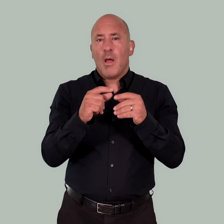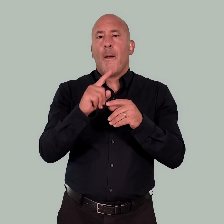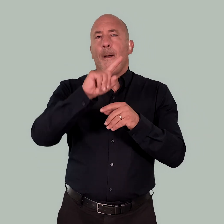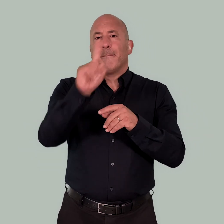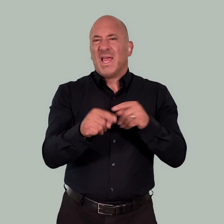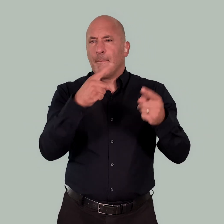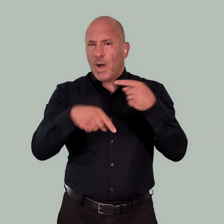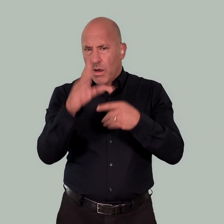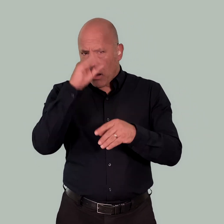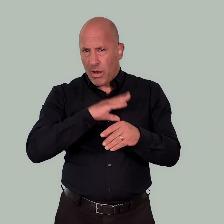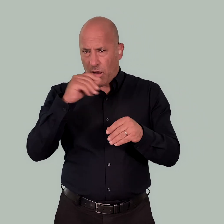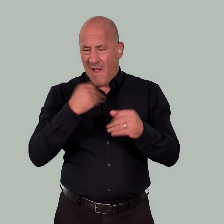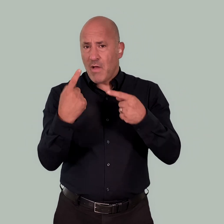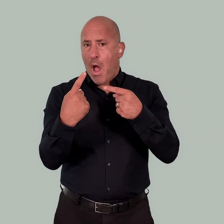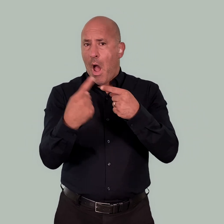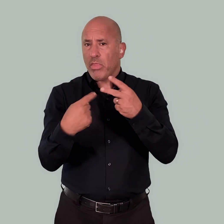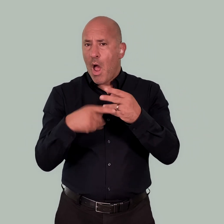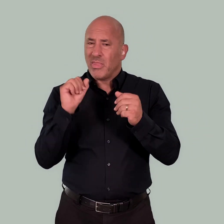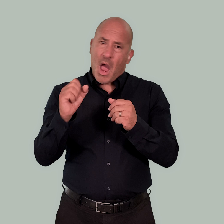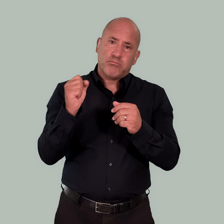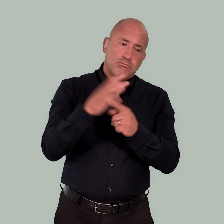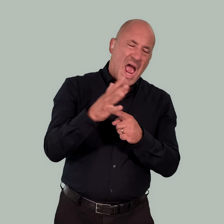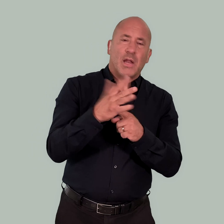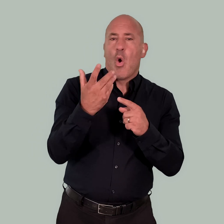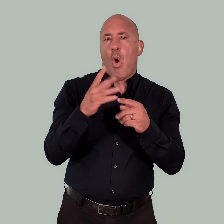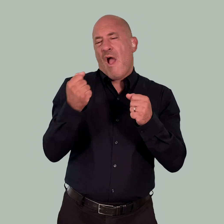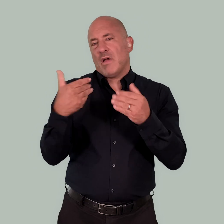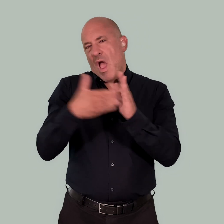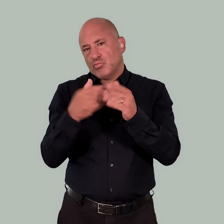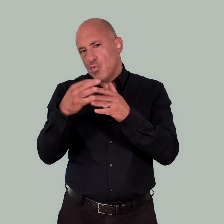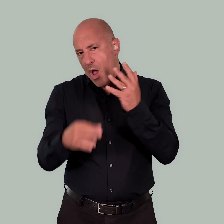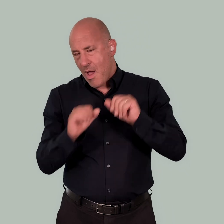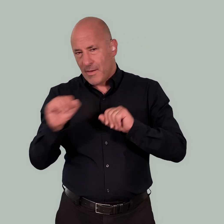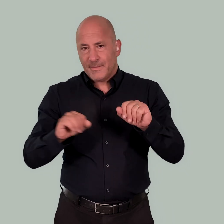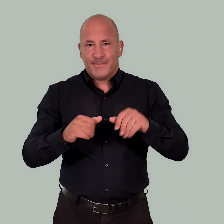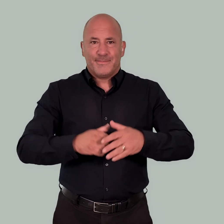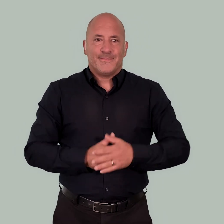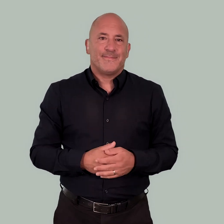substantial numbers of people report various other conditions as their primary or secondary condition.